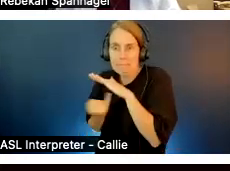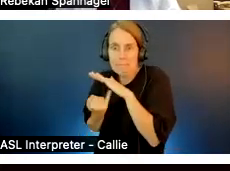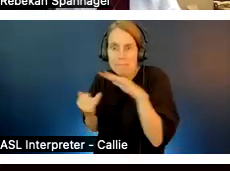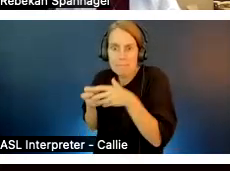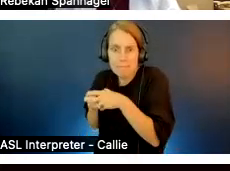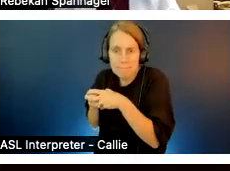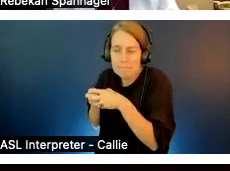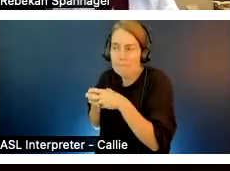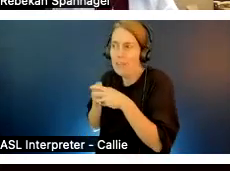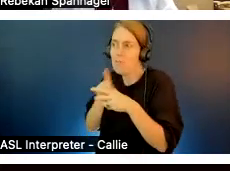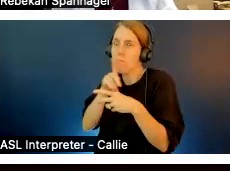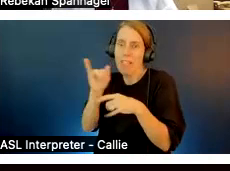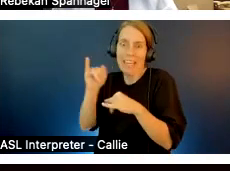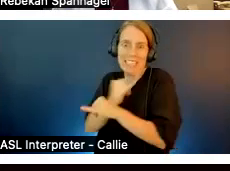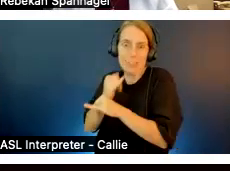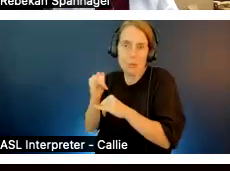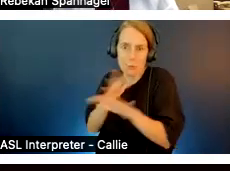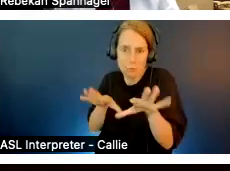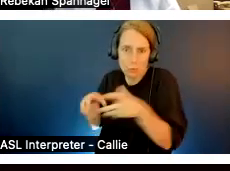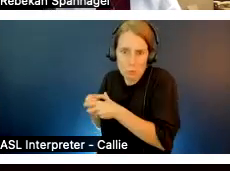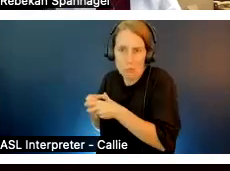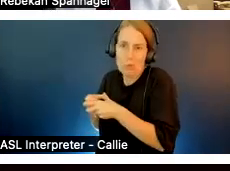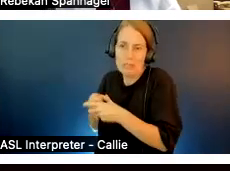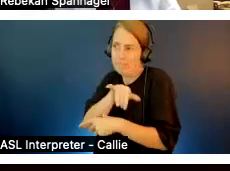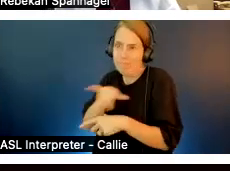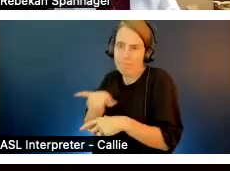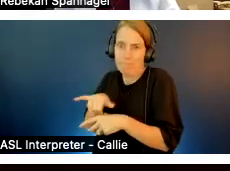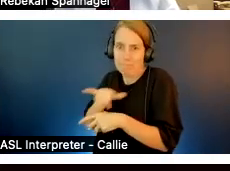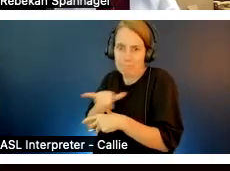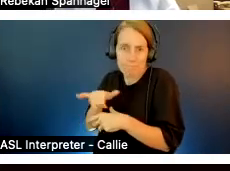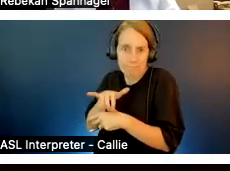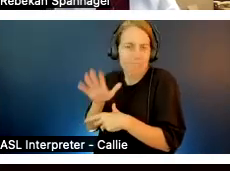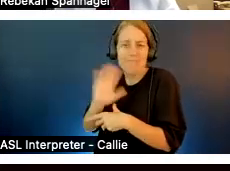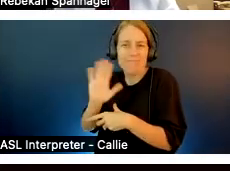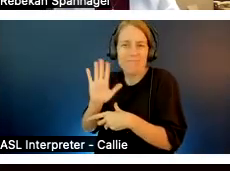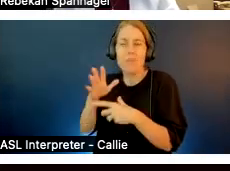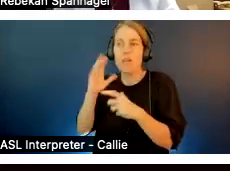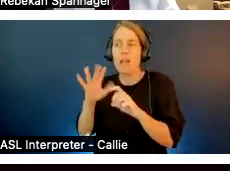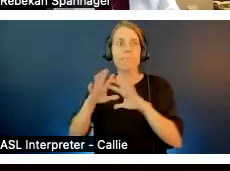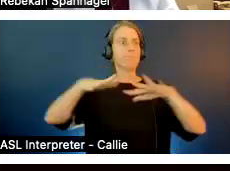something where the you know you as an individual can go out and be able to um engage with your